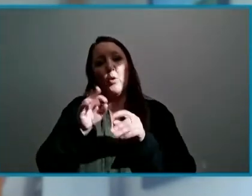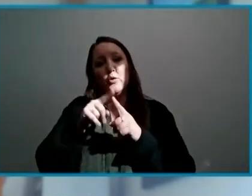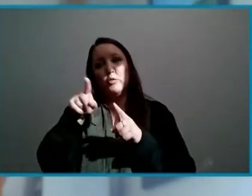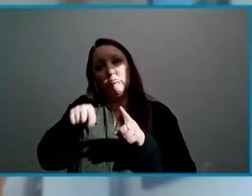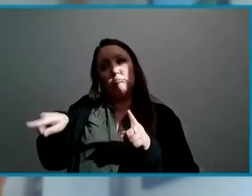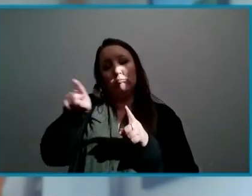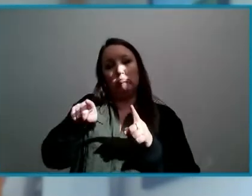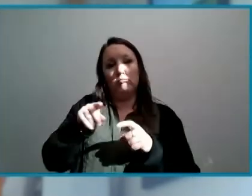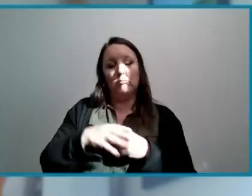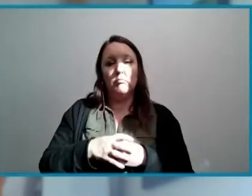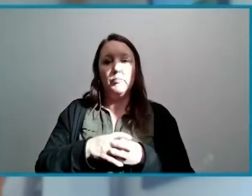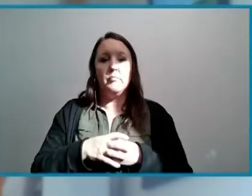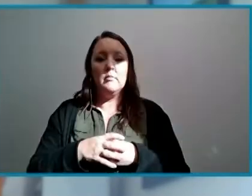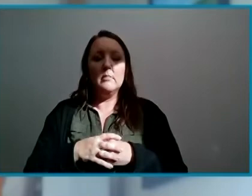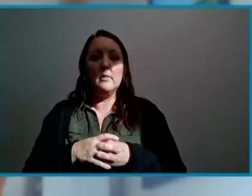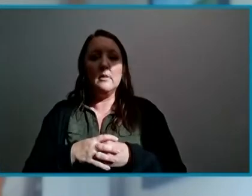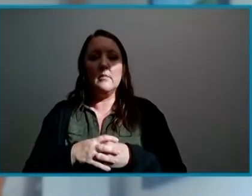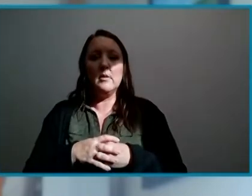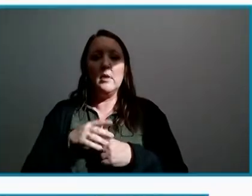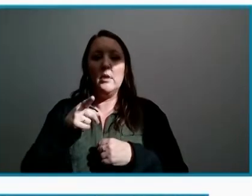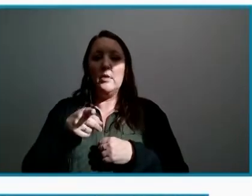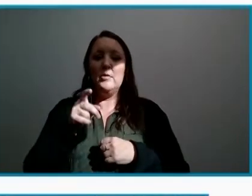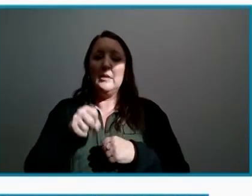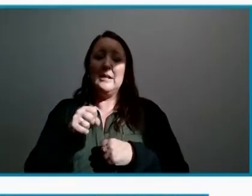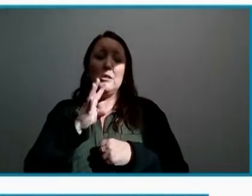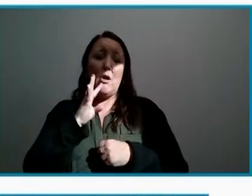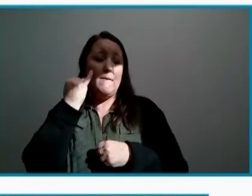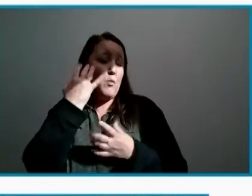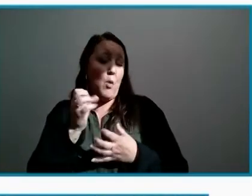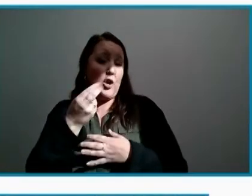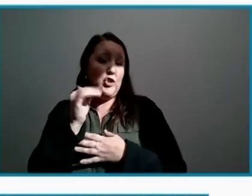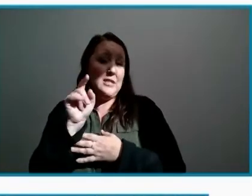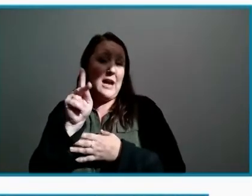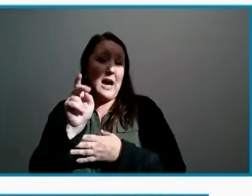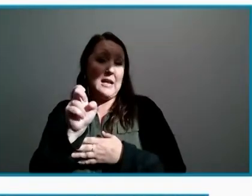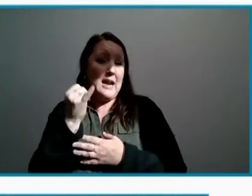you, you can speak to that Sakate, if you'd like, but, um, I think, you know,